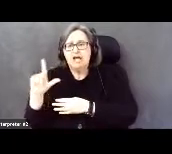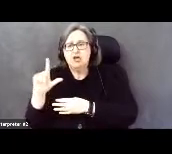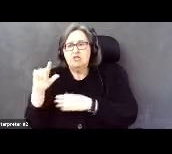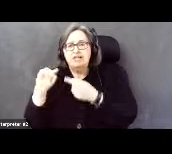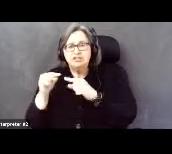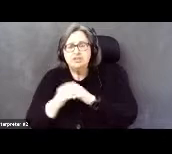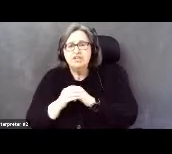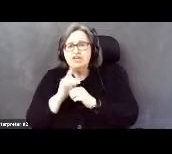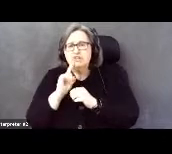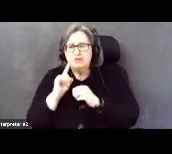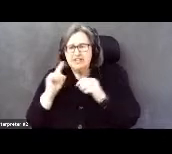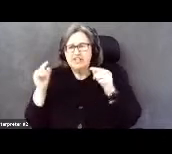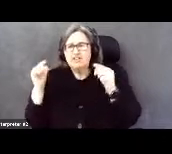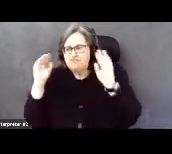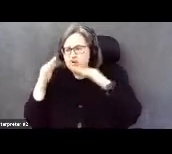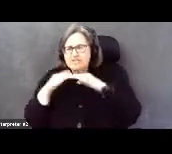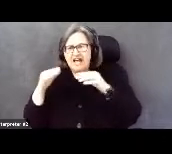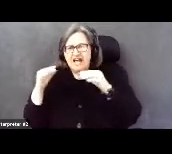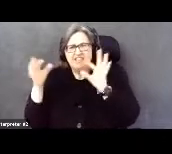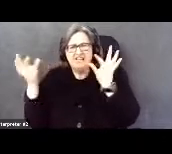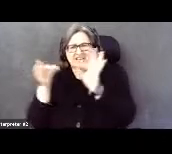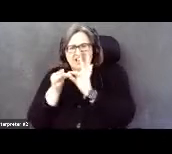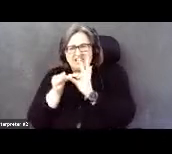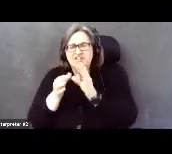is for these reasons that many people with